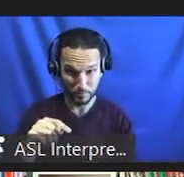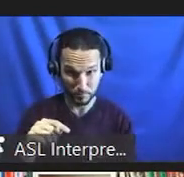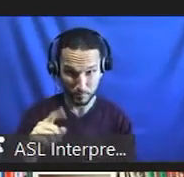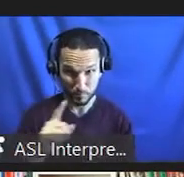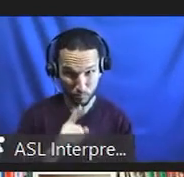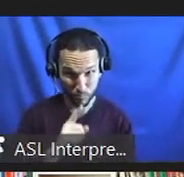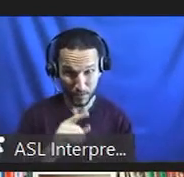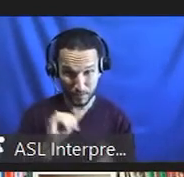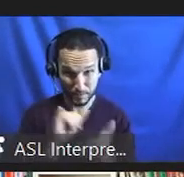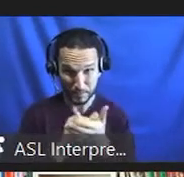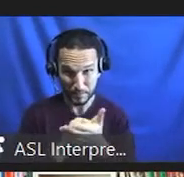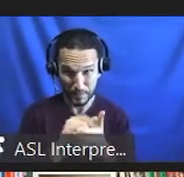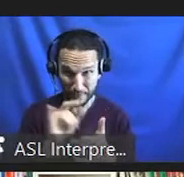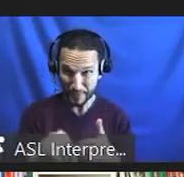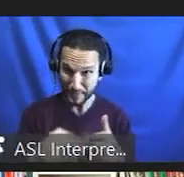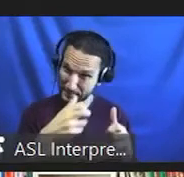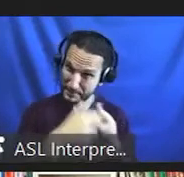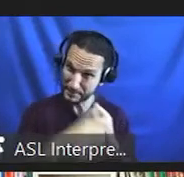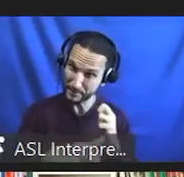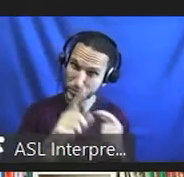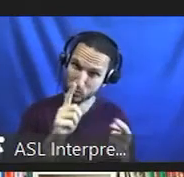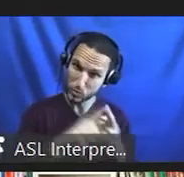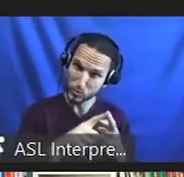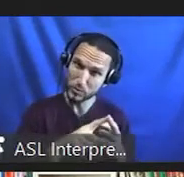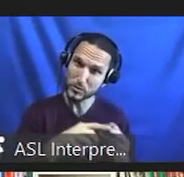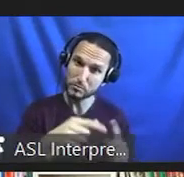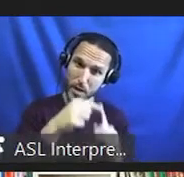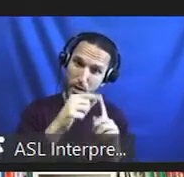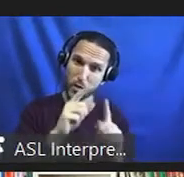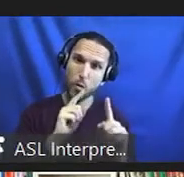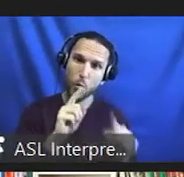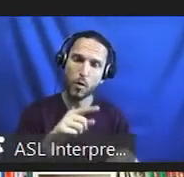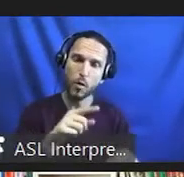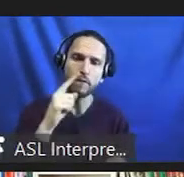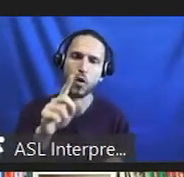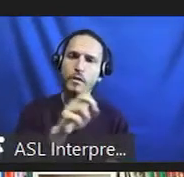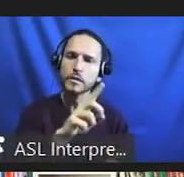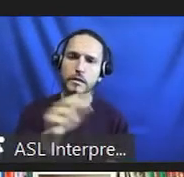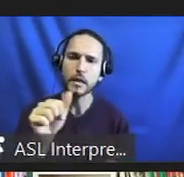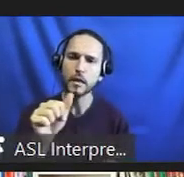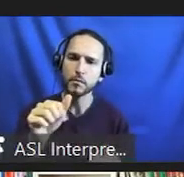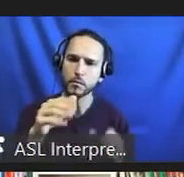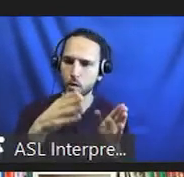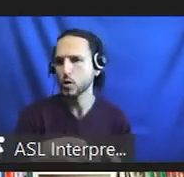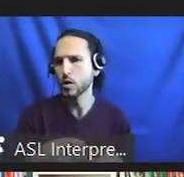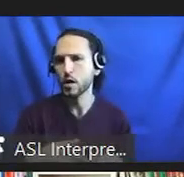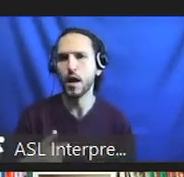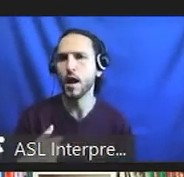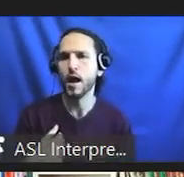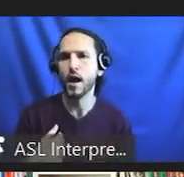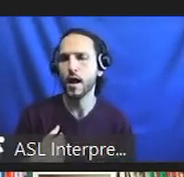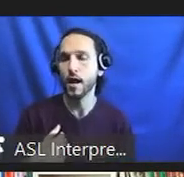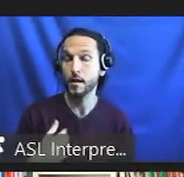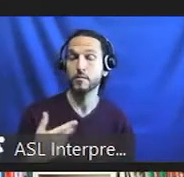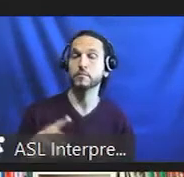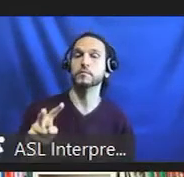Is that really that difficult to special-order a book for a disabled individual. I would never have guessed that a court would